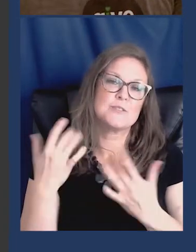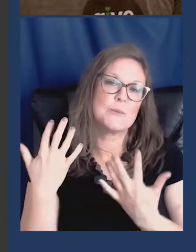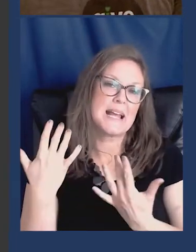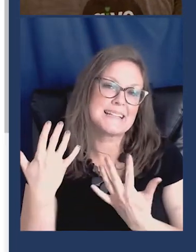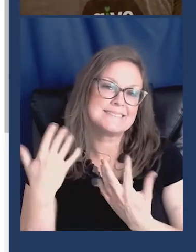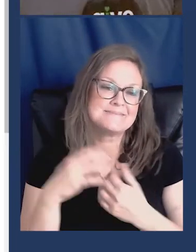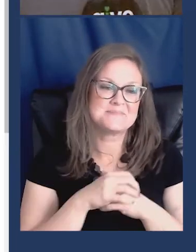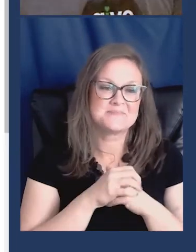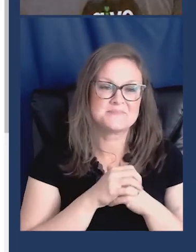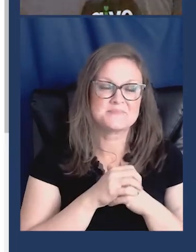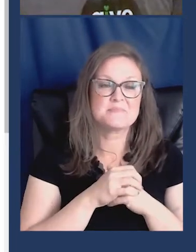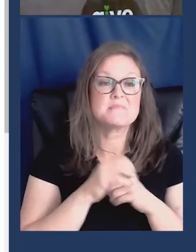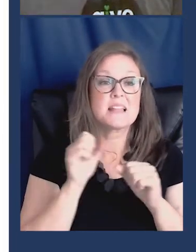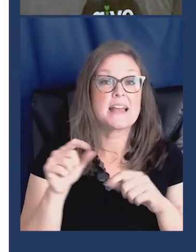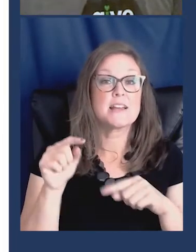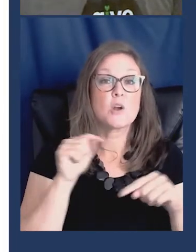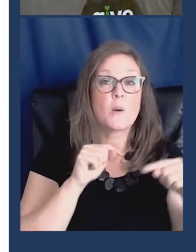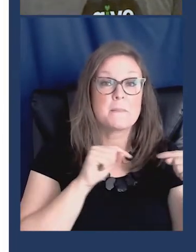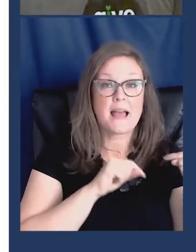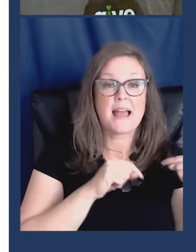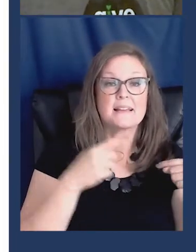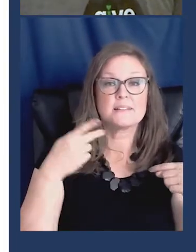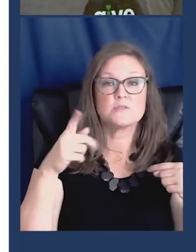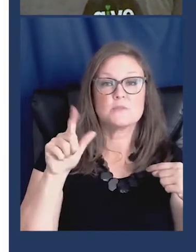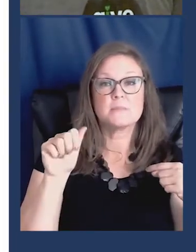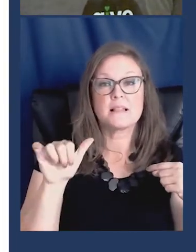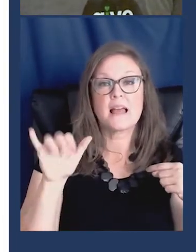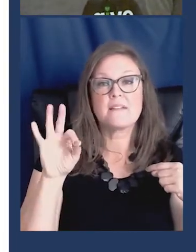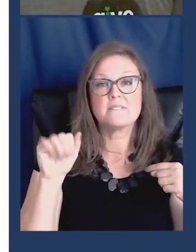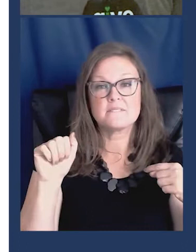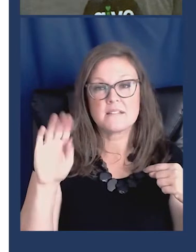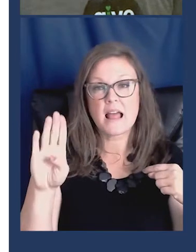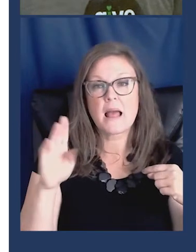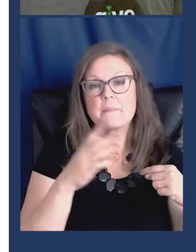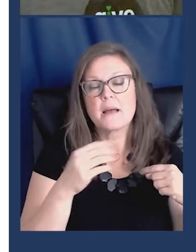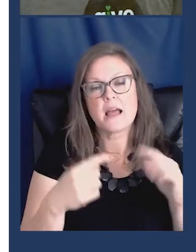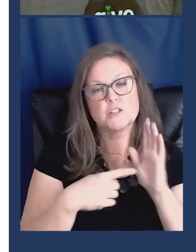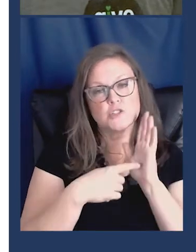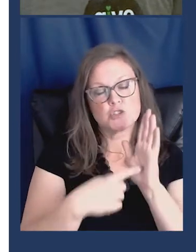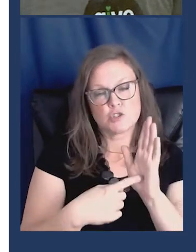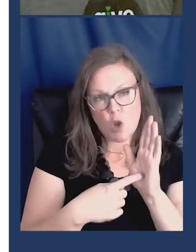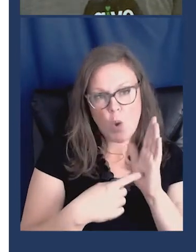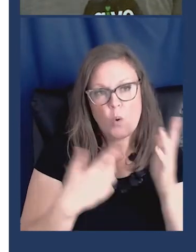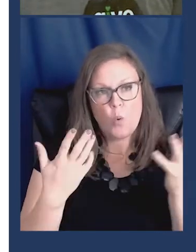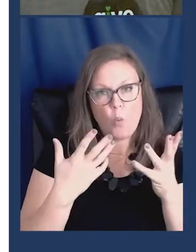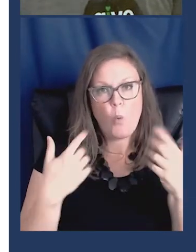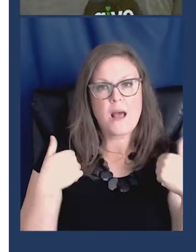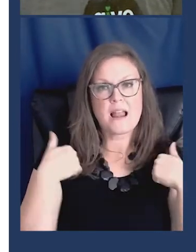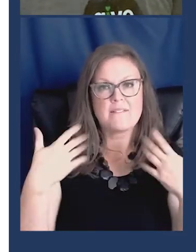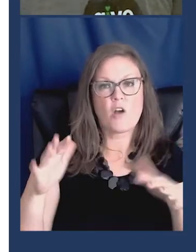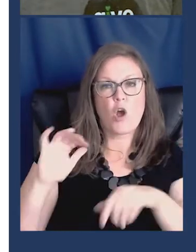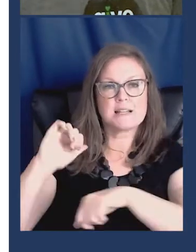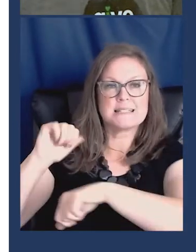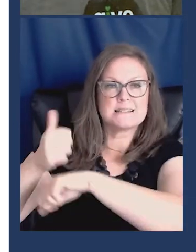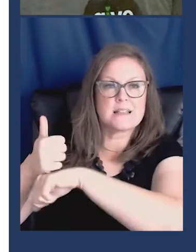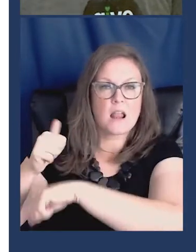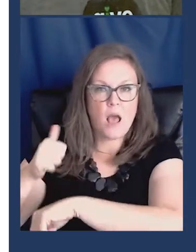I can go back over to PlayFab a little bit and kind of show you what what I've already set up in here as well.